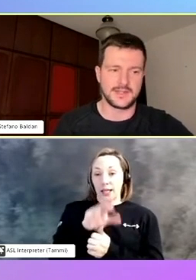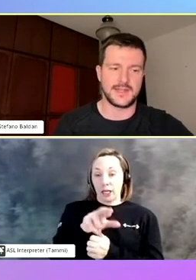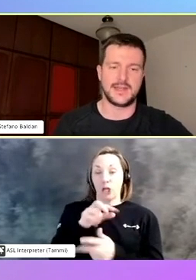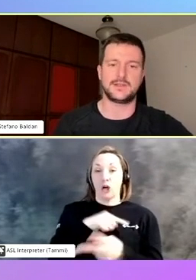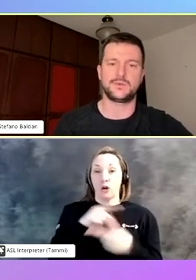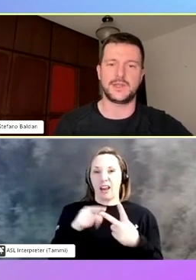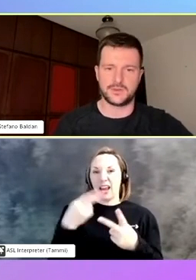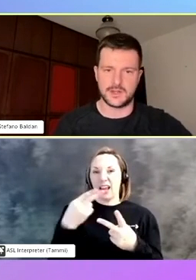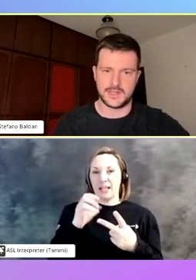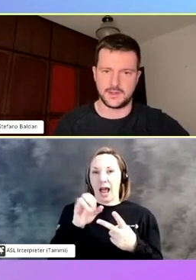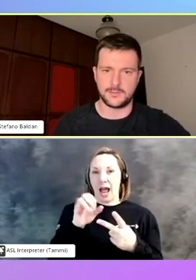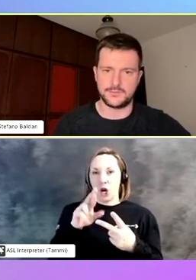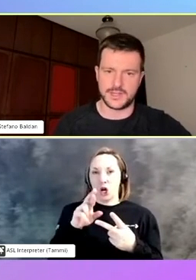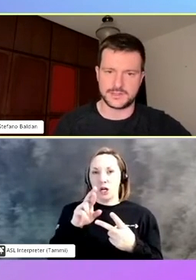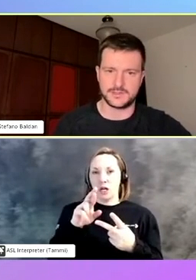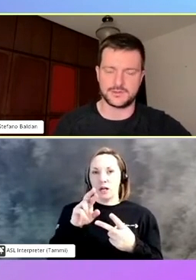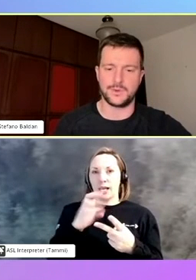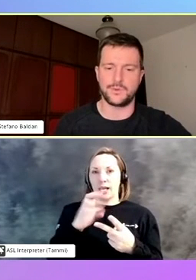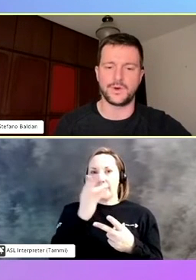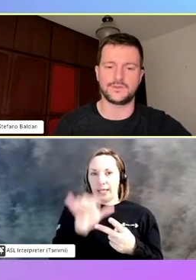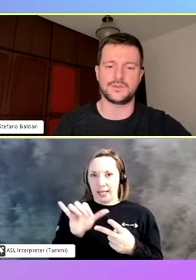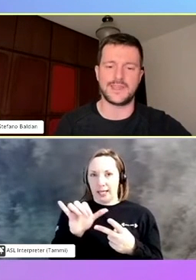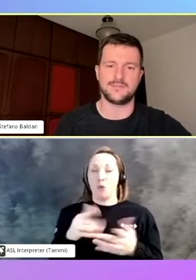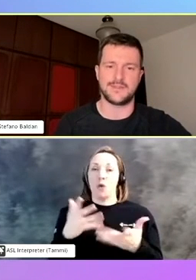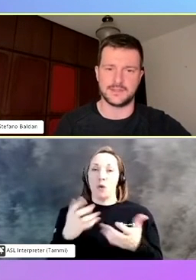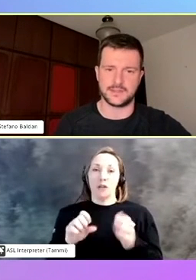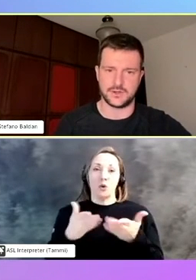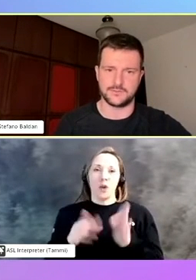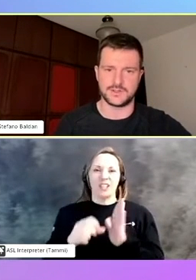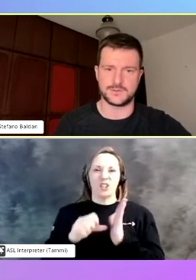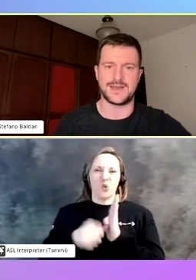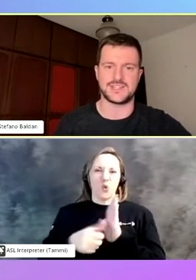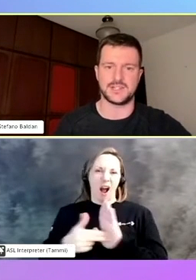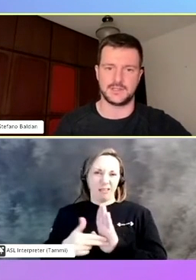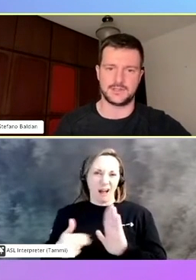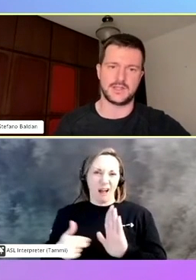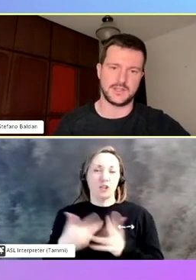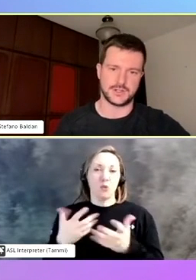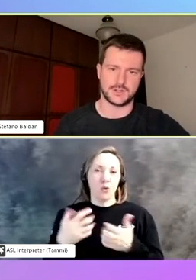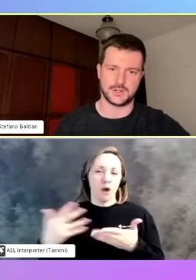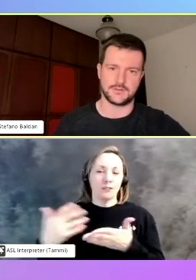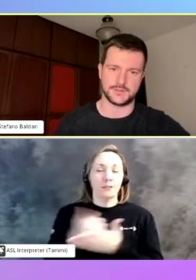the next big thing by providing the best solutions for collaboration. some of these cases